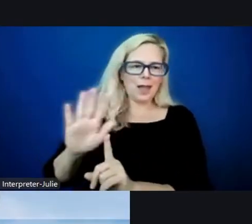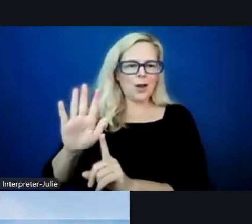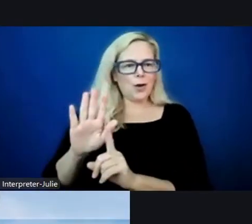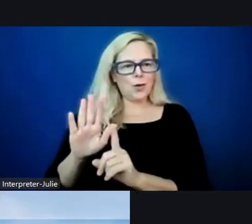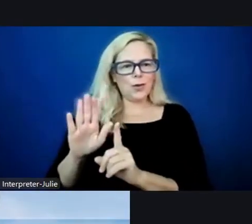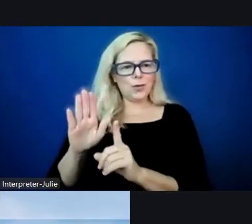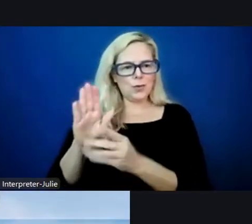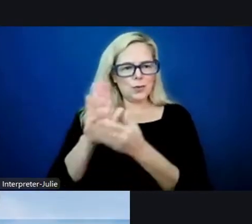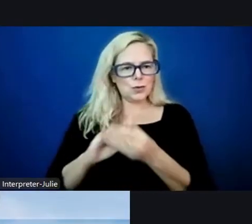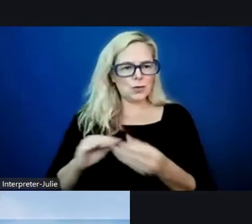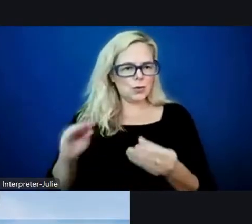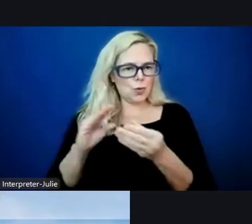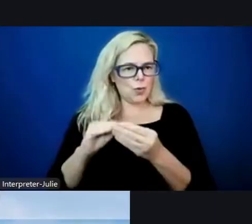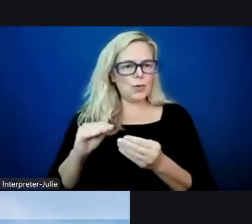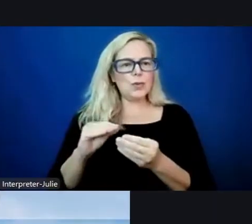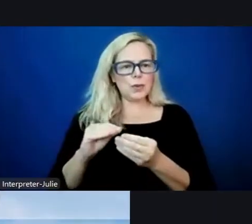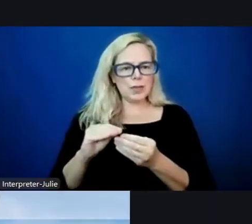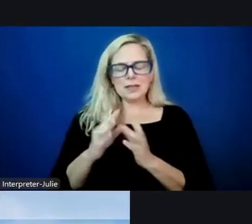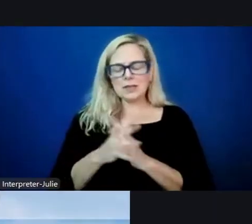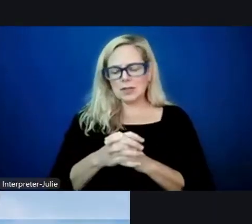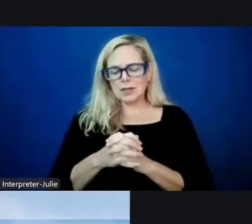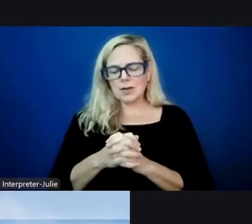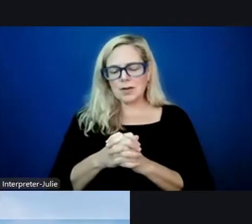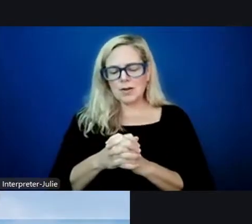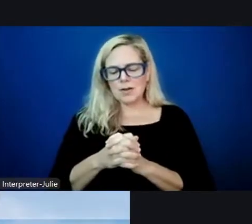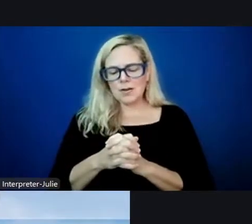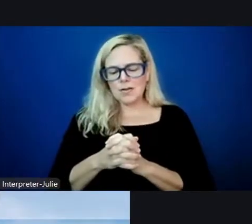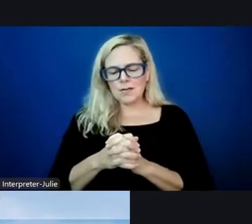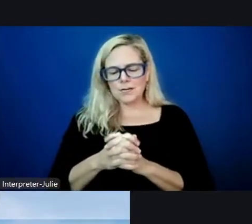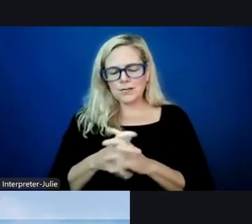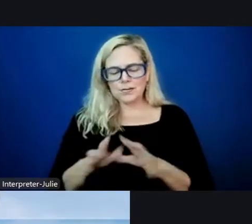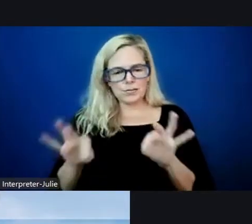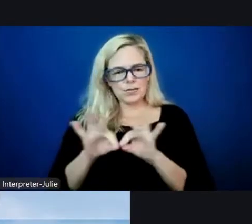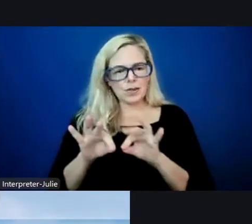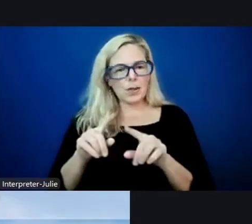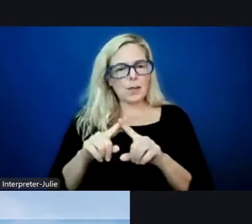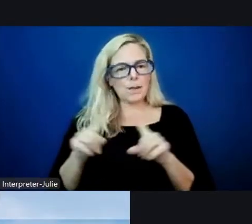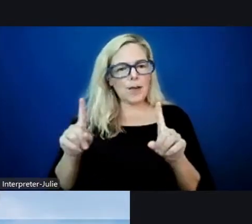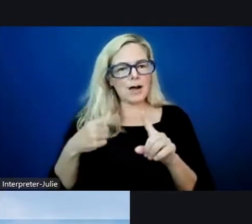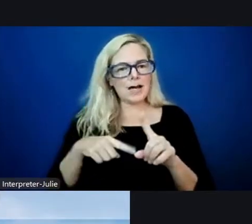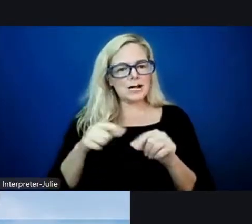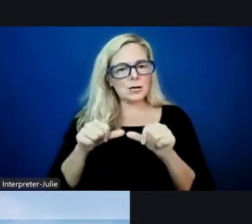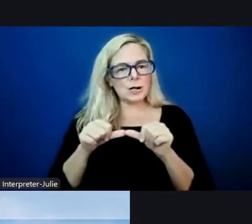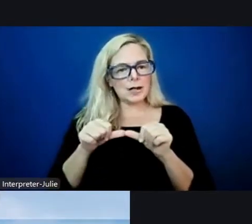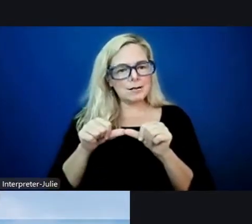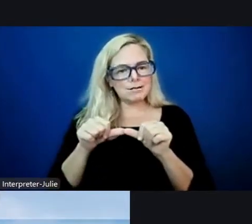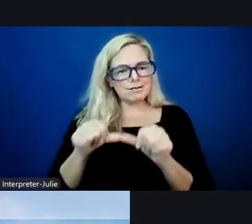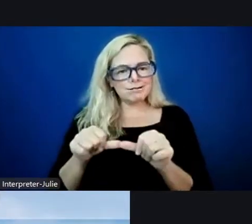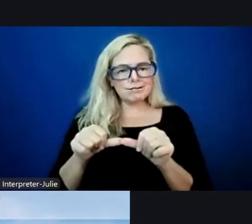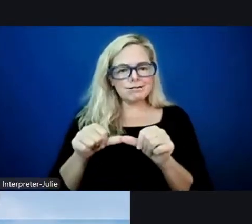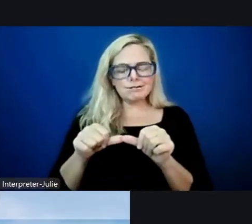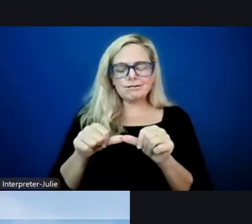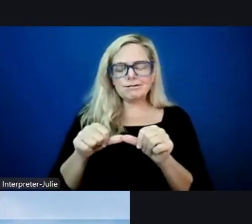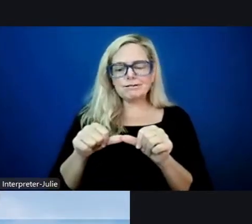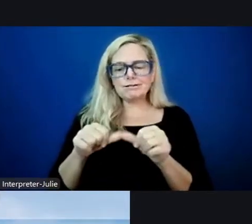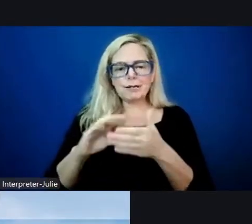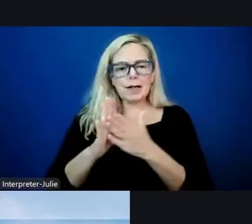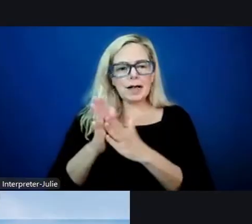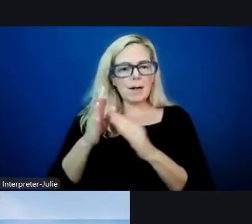move forward and I think as doctors and healthcare professionals start becoming more diverse themselves,